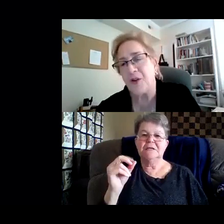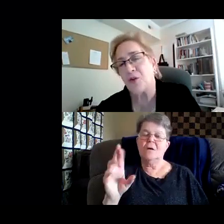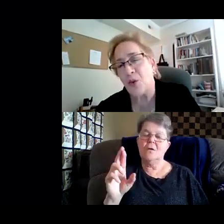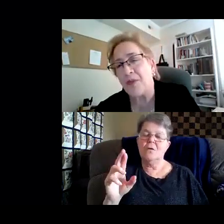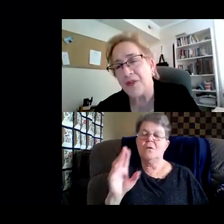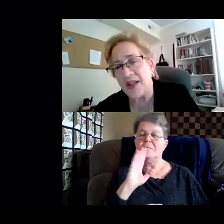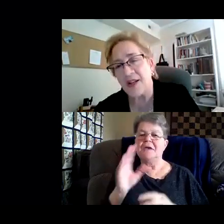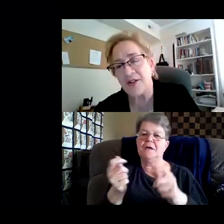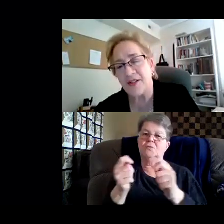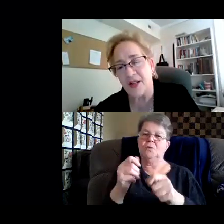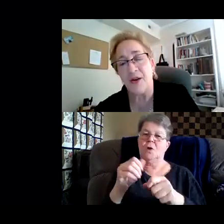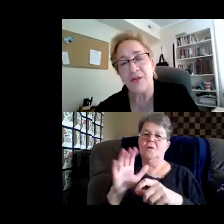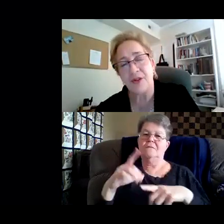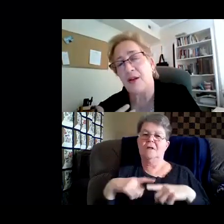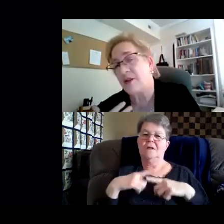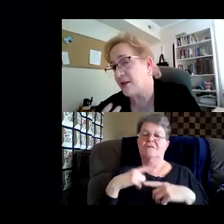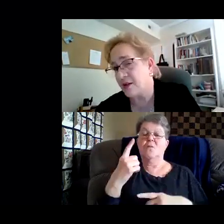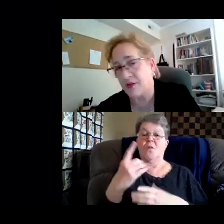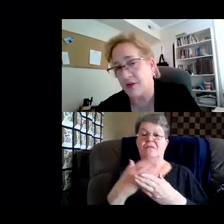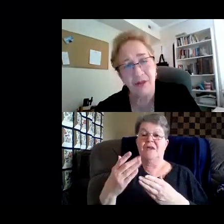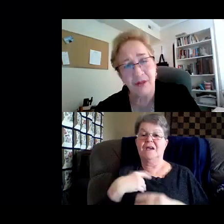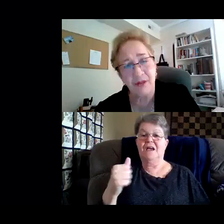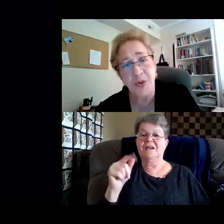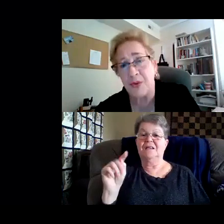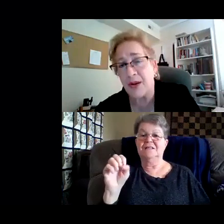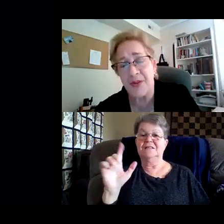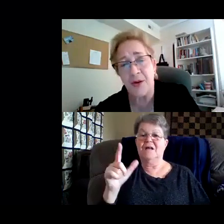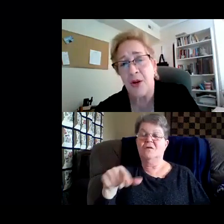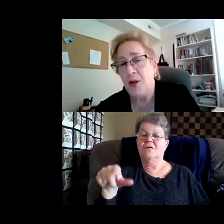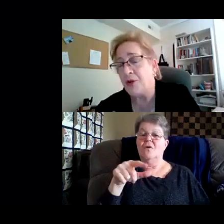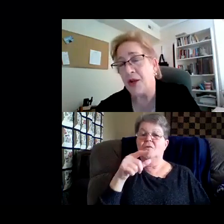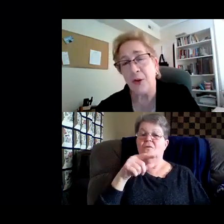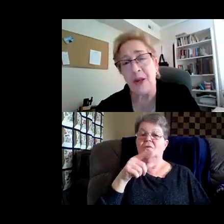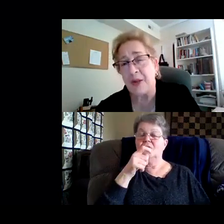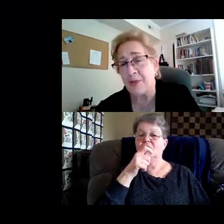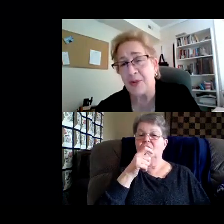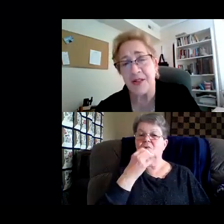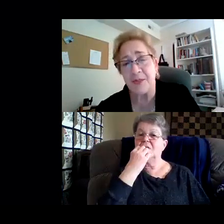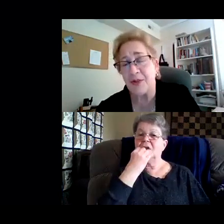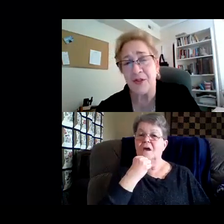If there's one thing I could tell those of you out there who care about people with disabilities